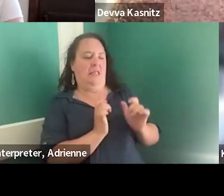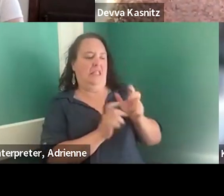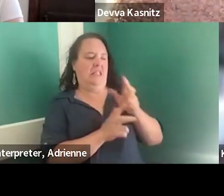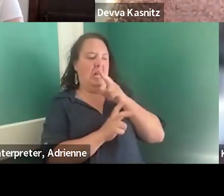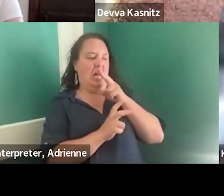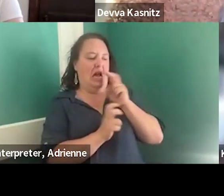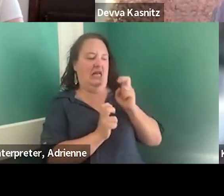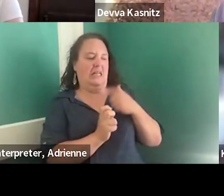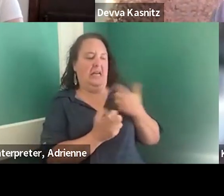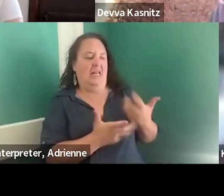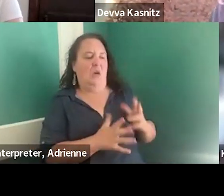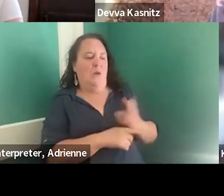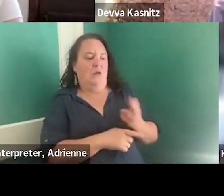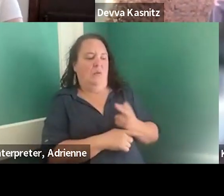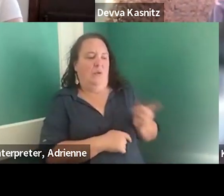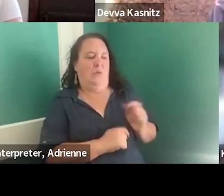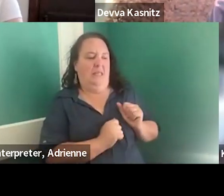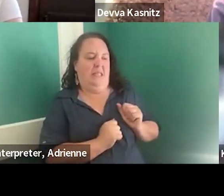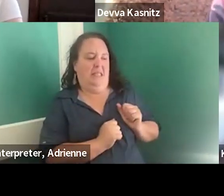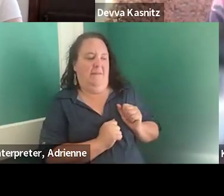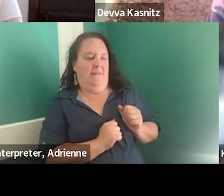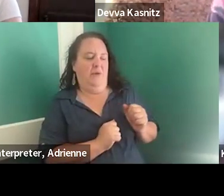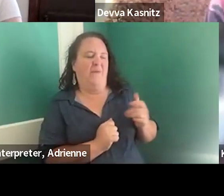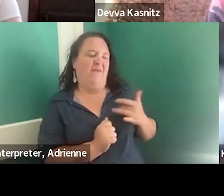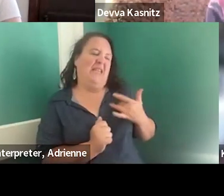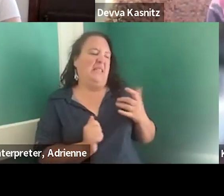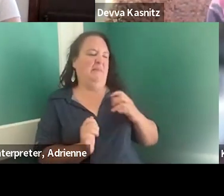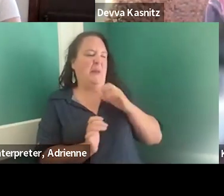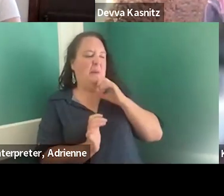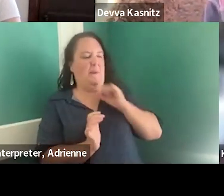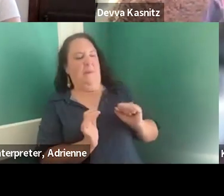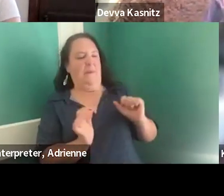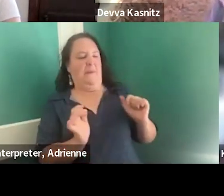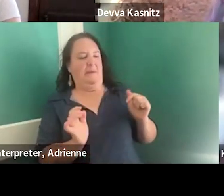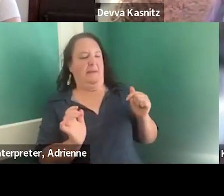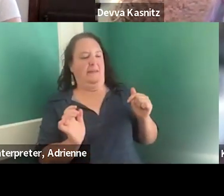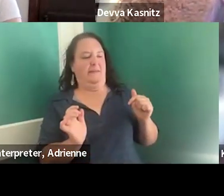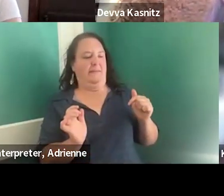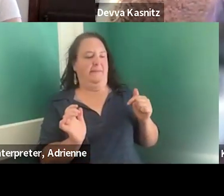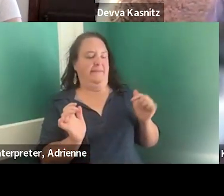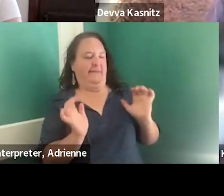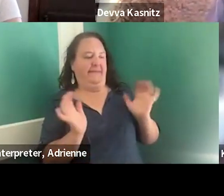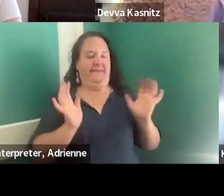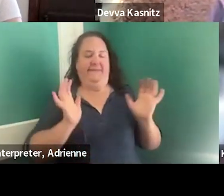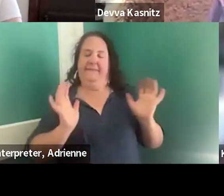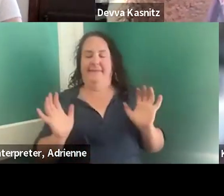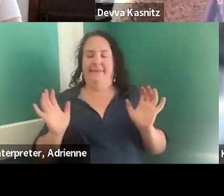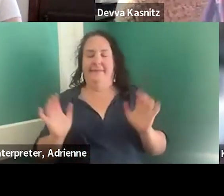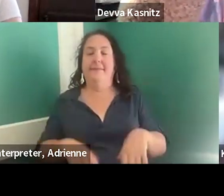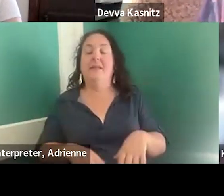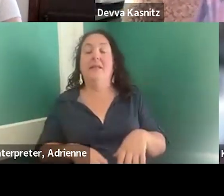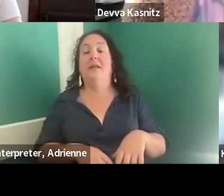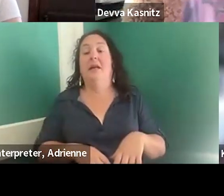or they associate it with being old. Disabled people can be ableist. And it can also keep us from using great things